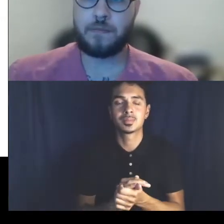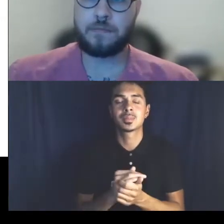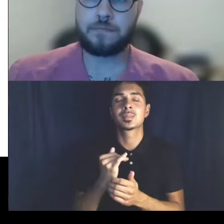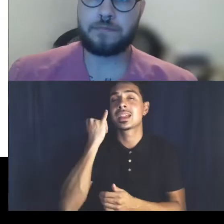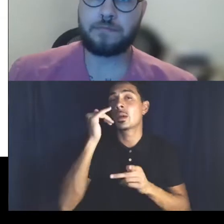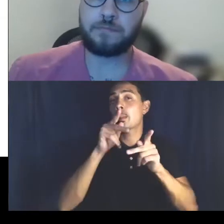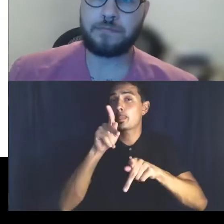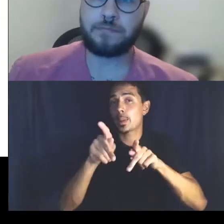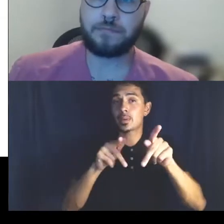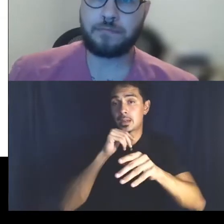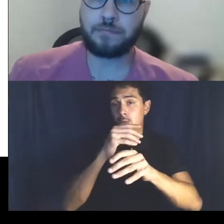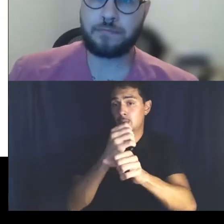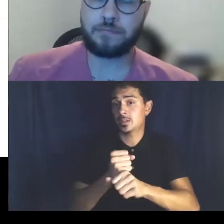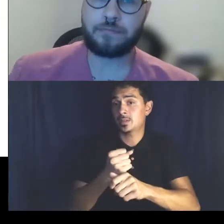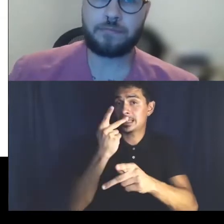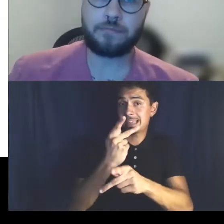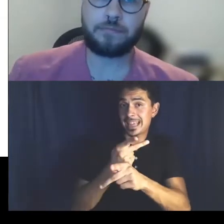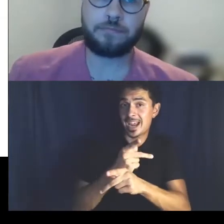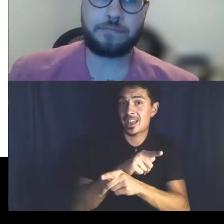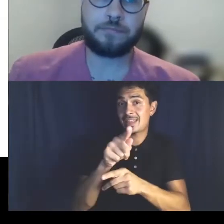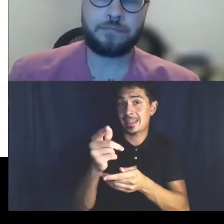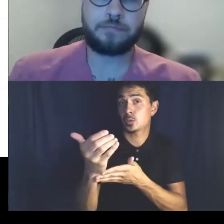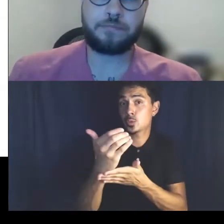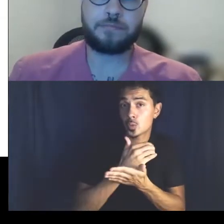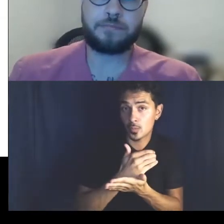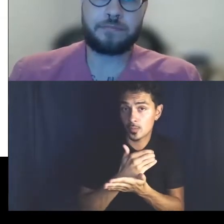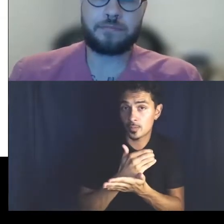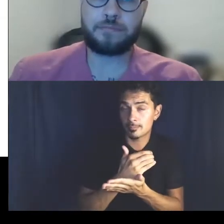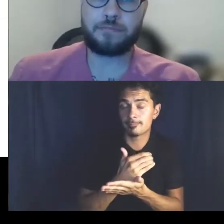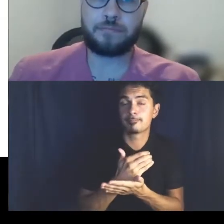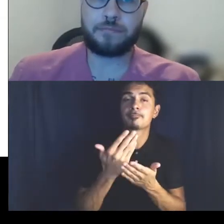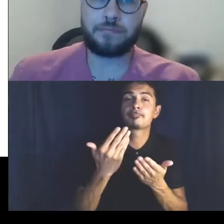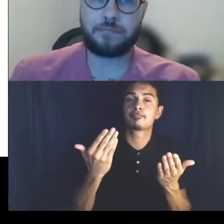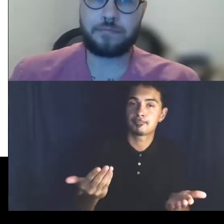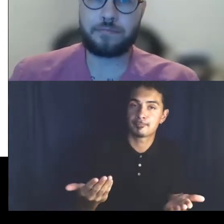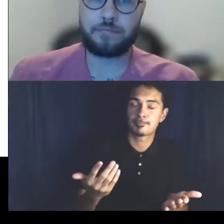the care that they deserve, that they're having worse